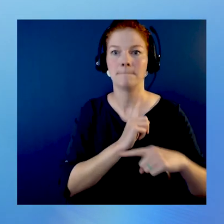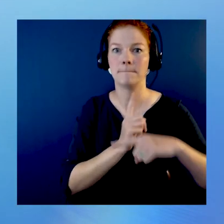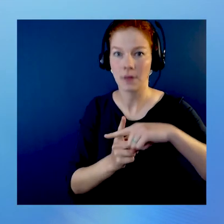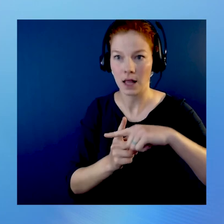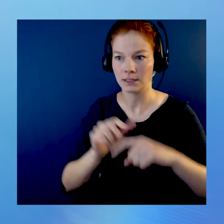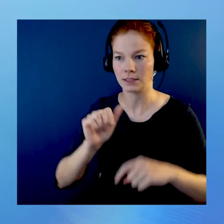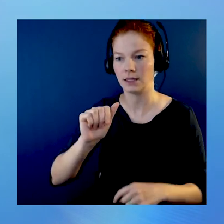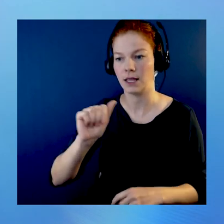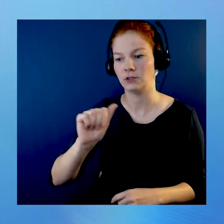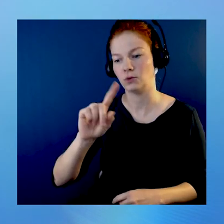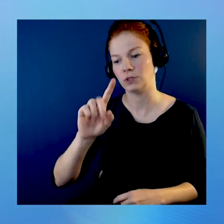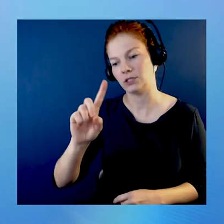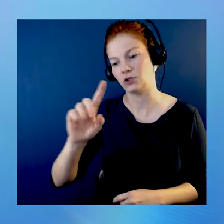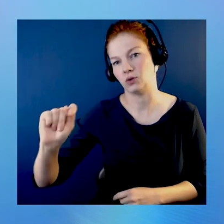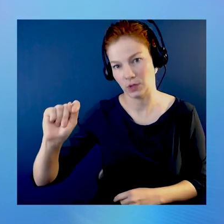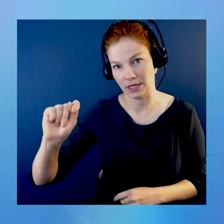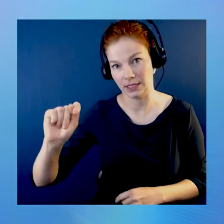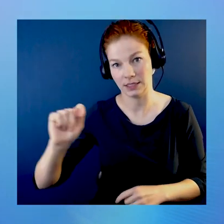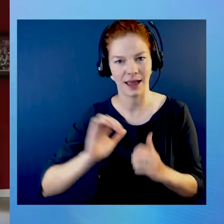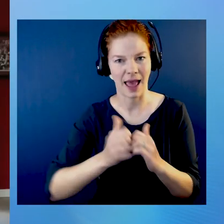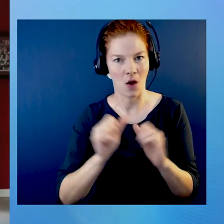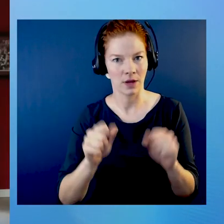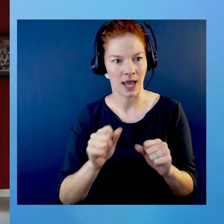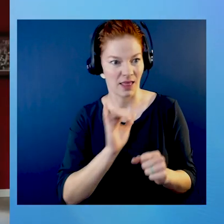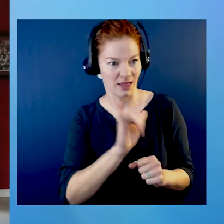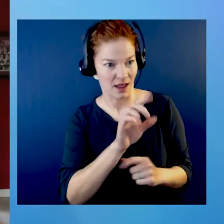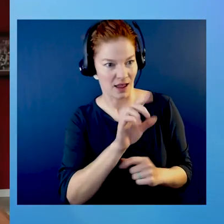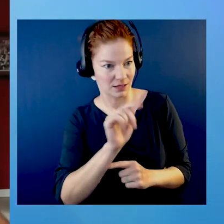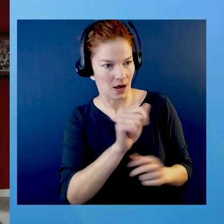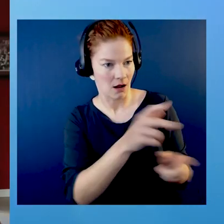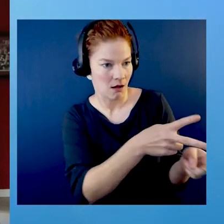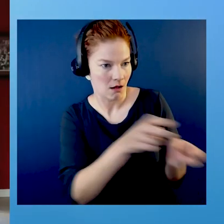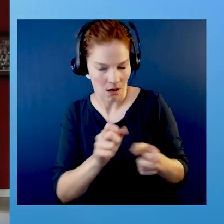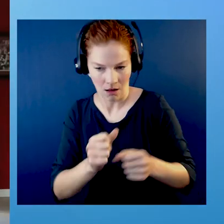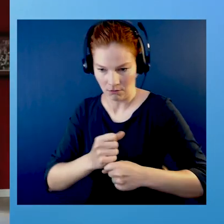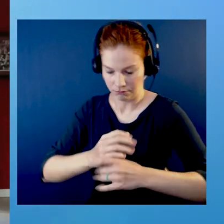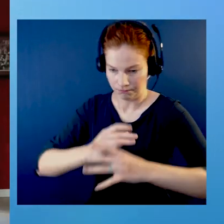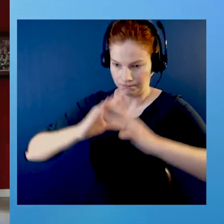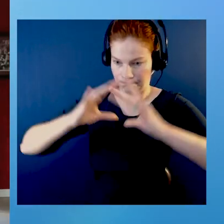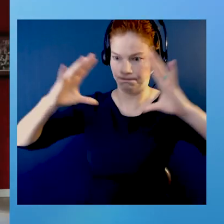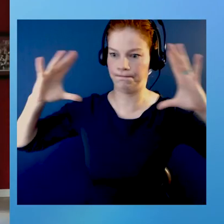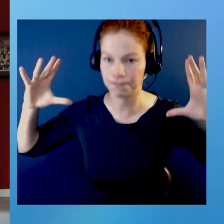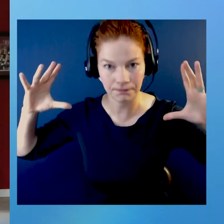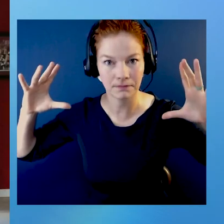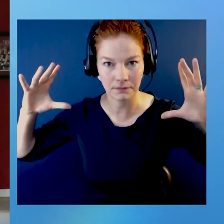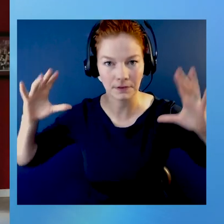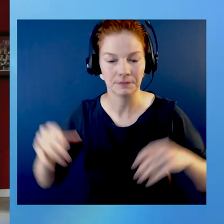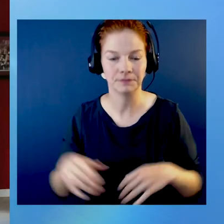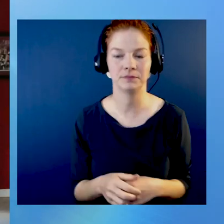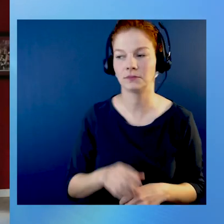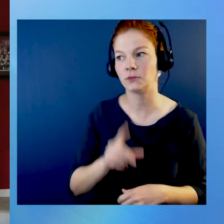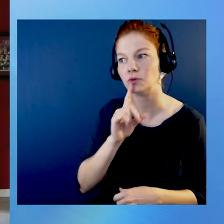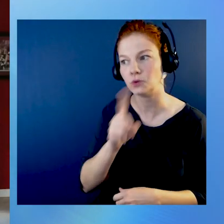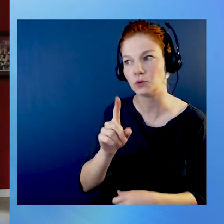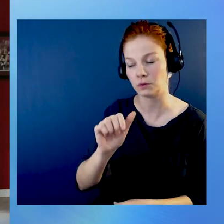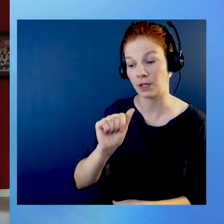offer around what it can do with the data. Yeah, absolutely. Azure Digital Twins solution,